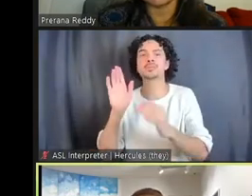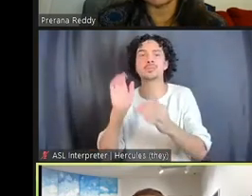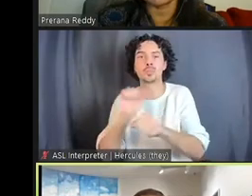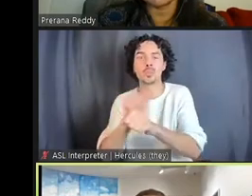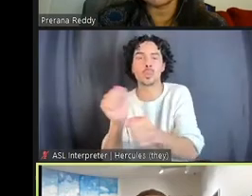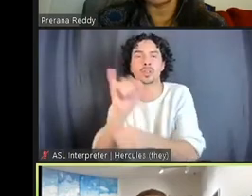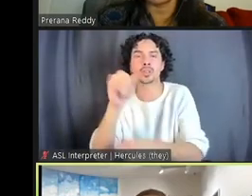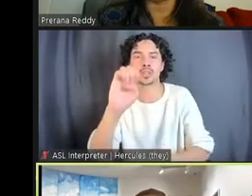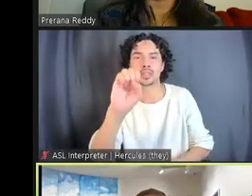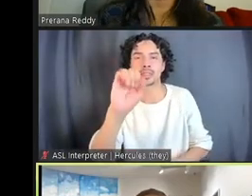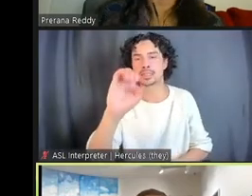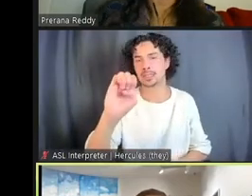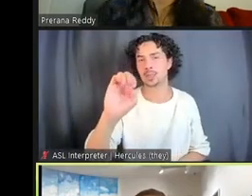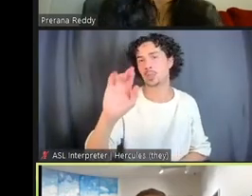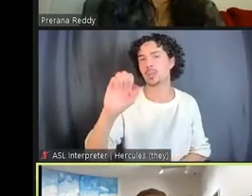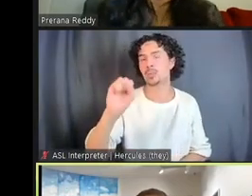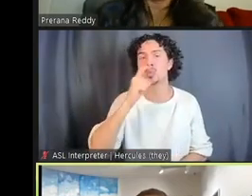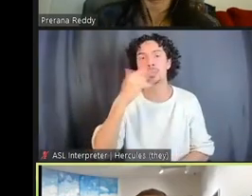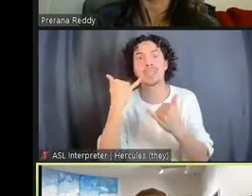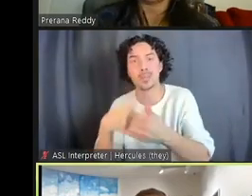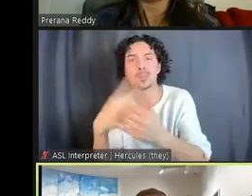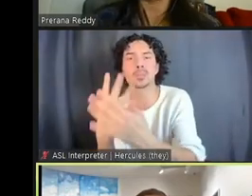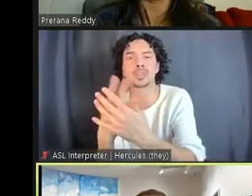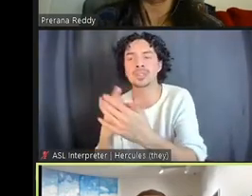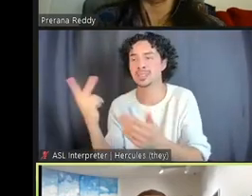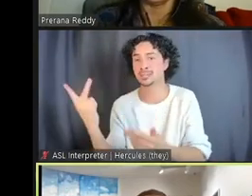in prison, and they're both doing really incredible work, where they're also